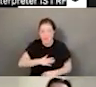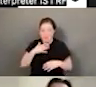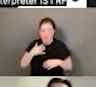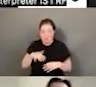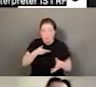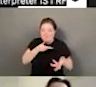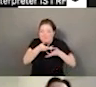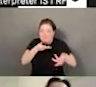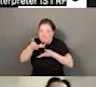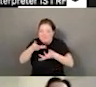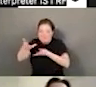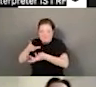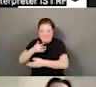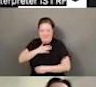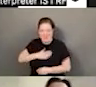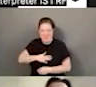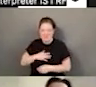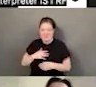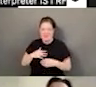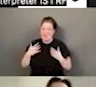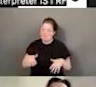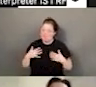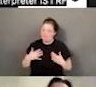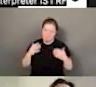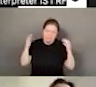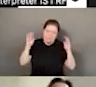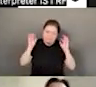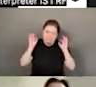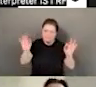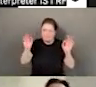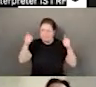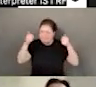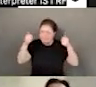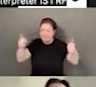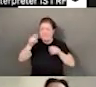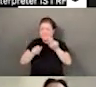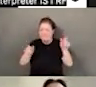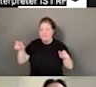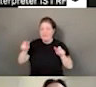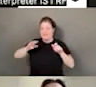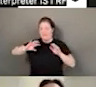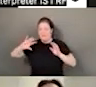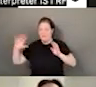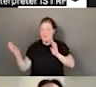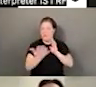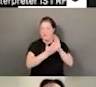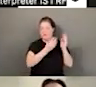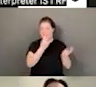so many people joining this from all parts of the world. So the bad thing is that we can't offer you coffee. You will have to find your own coffee.